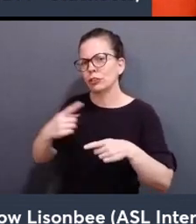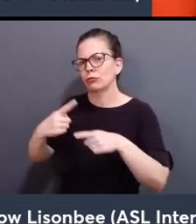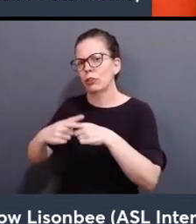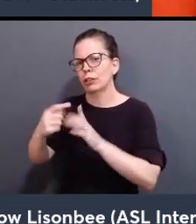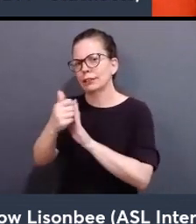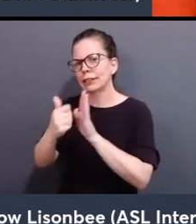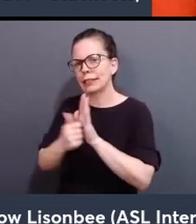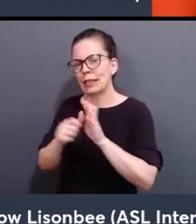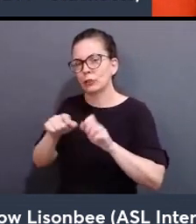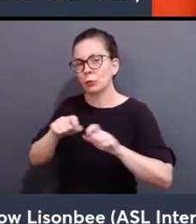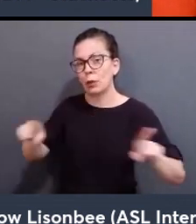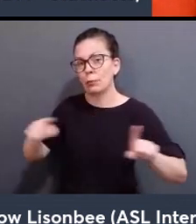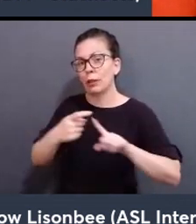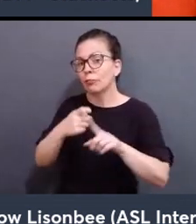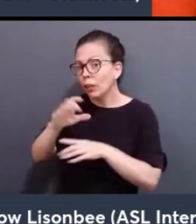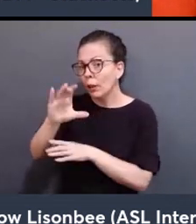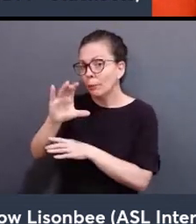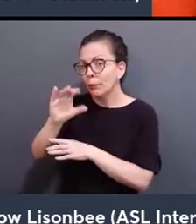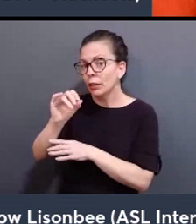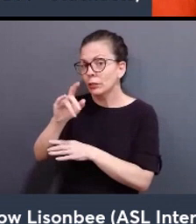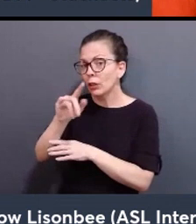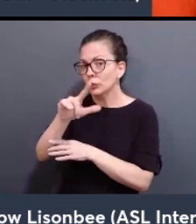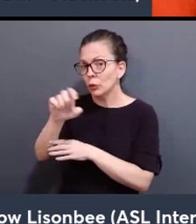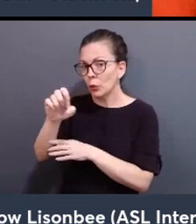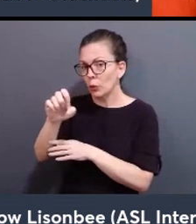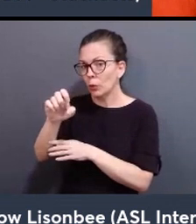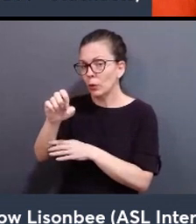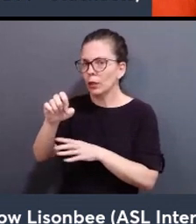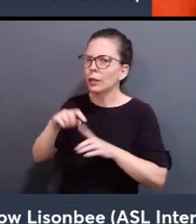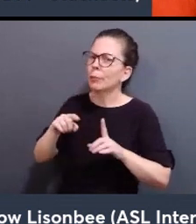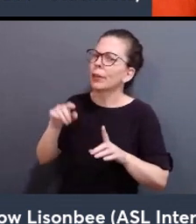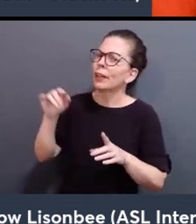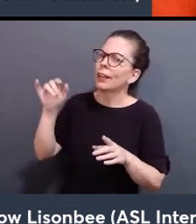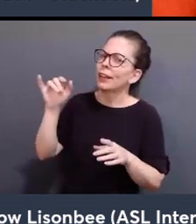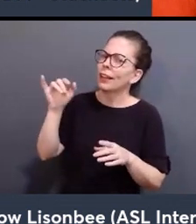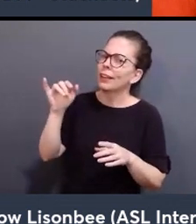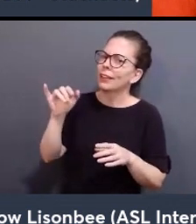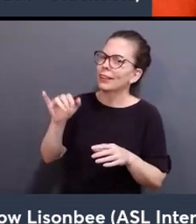from the Console, but does this play nicely with automation?